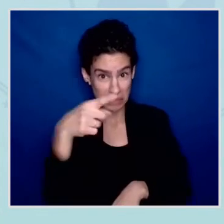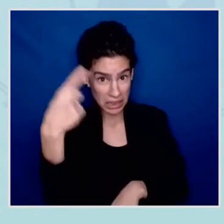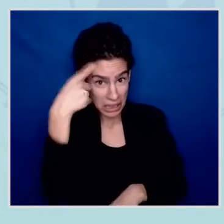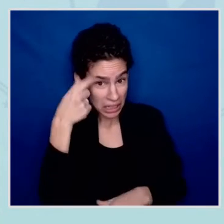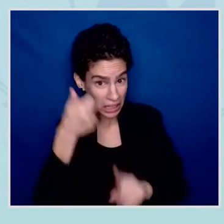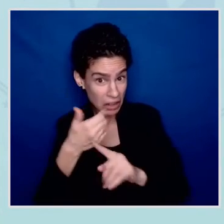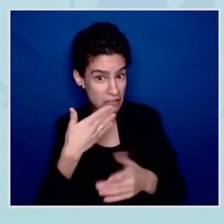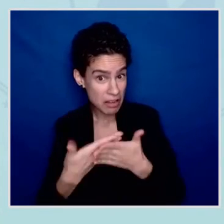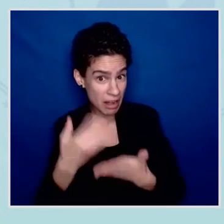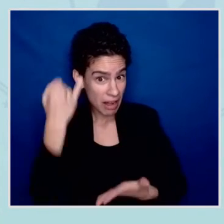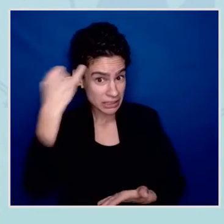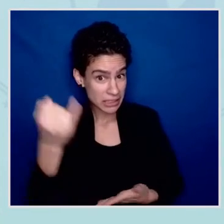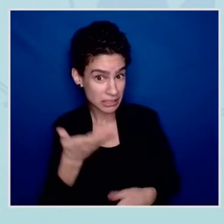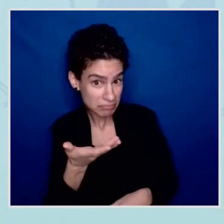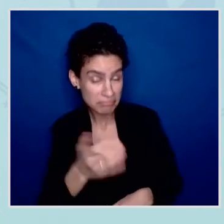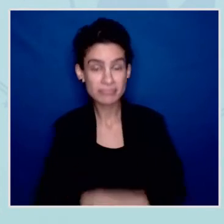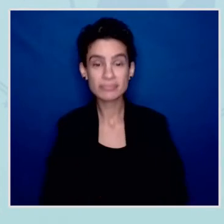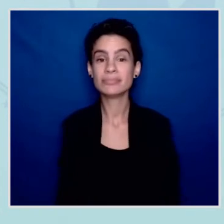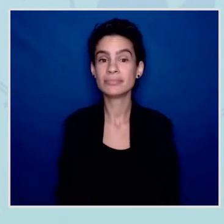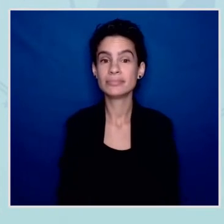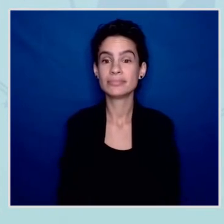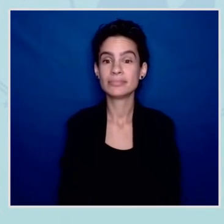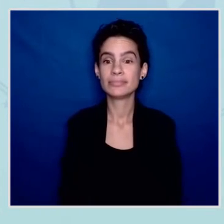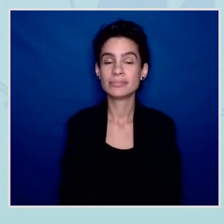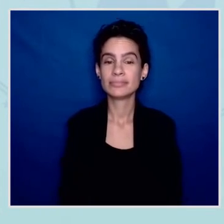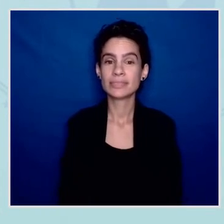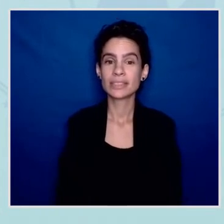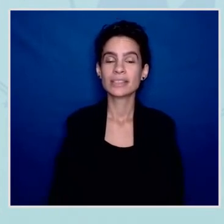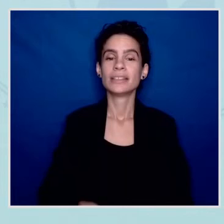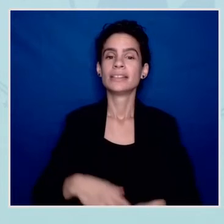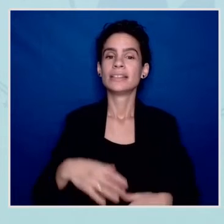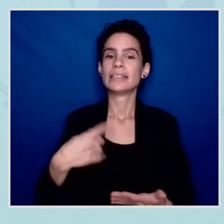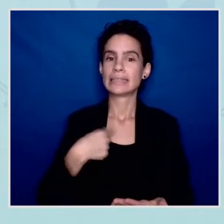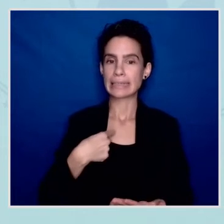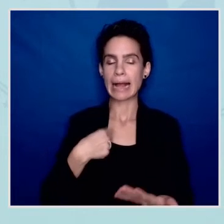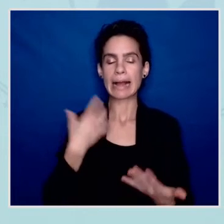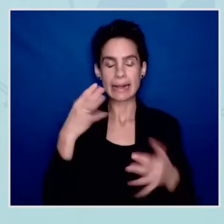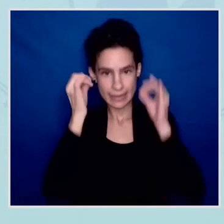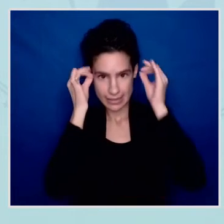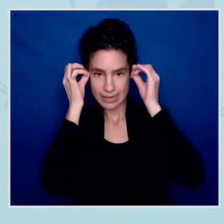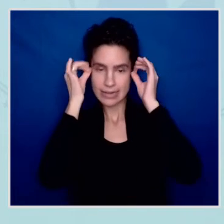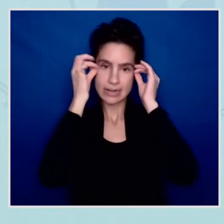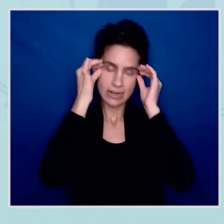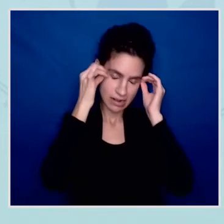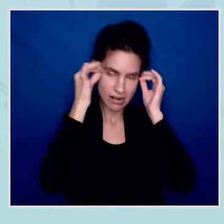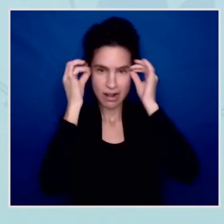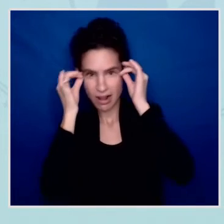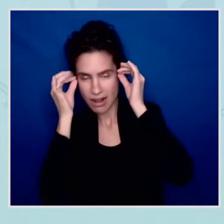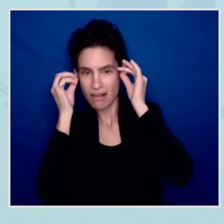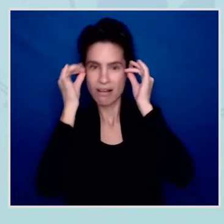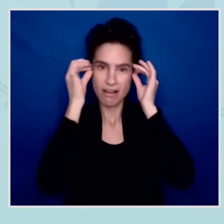AT THAT POINT IT'LL BE JUST OVER A WEEK BEFORE THE